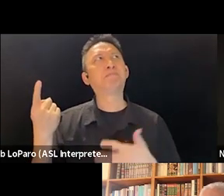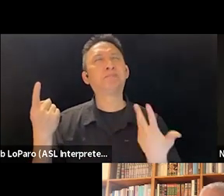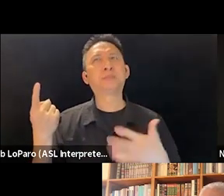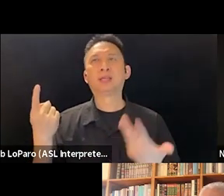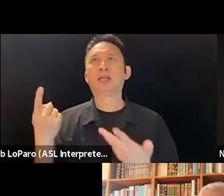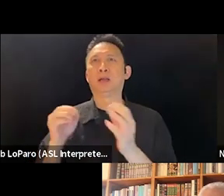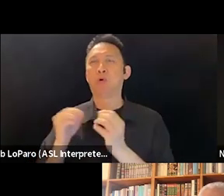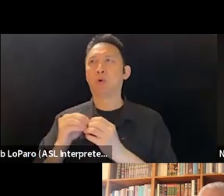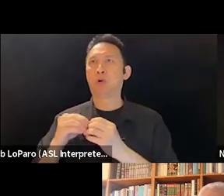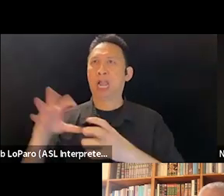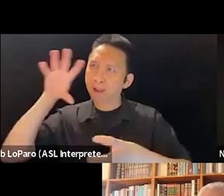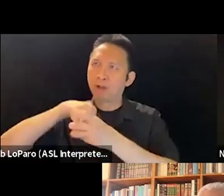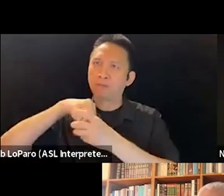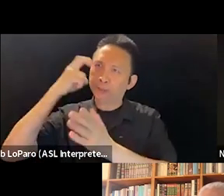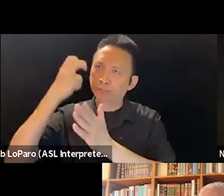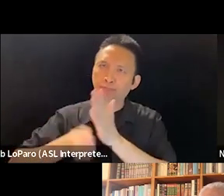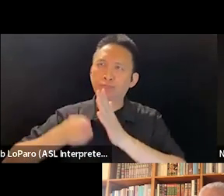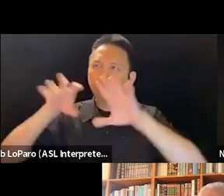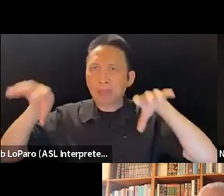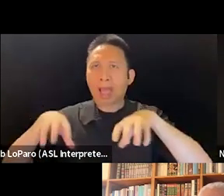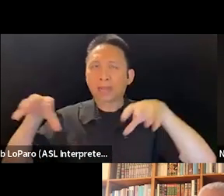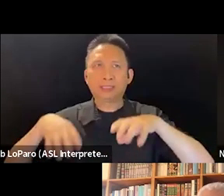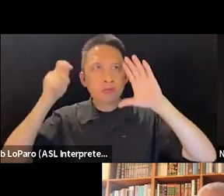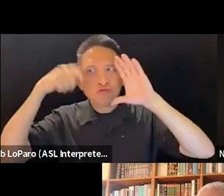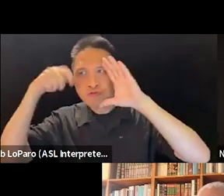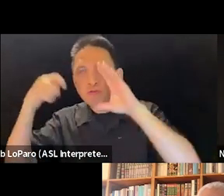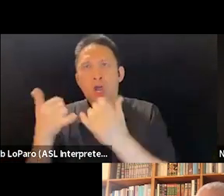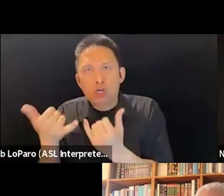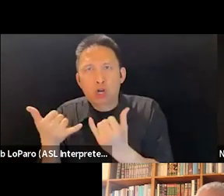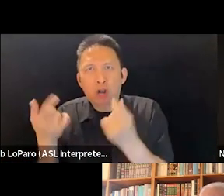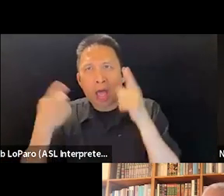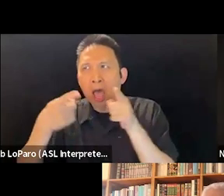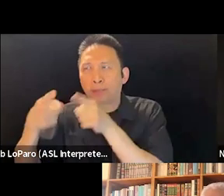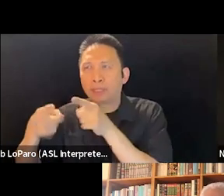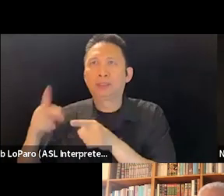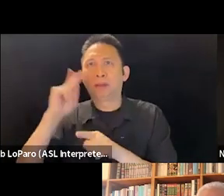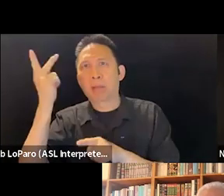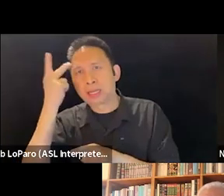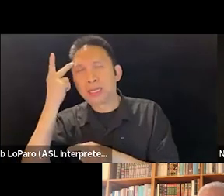more whatever you call these more current affairs, more programs reportage than other things.